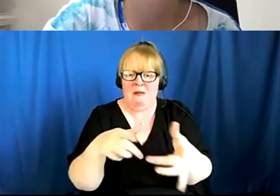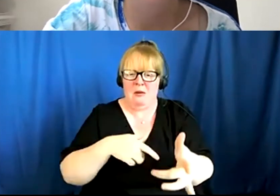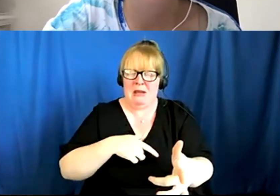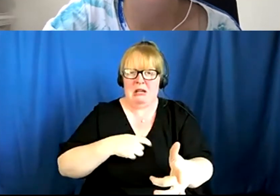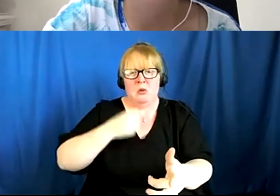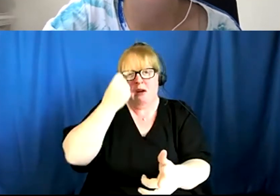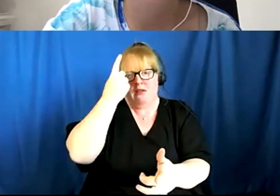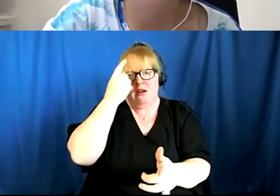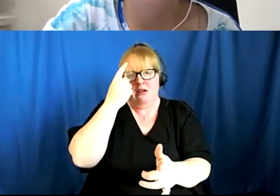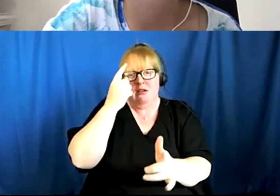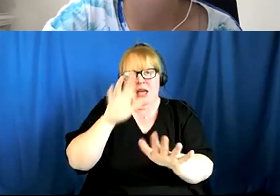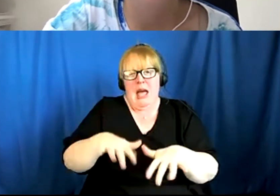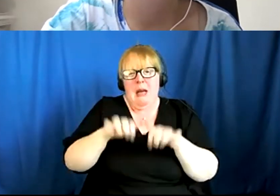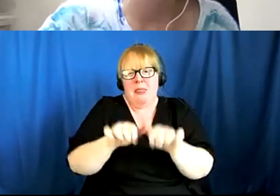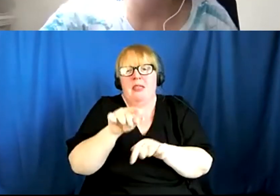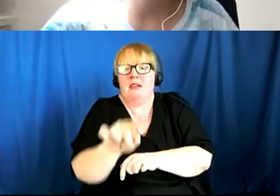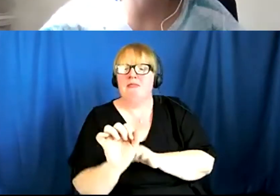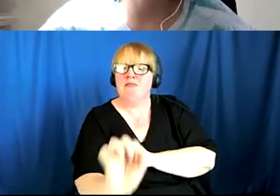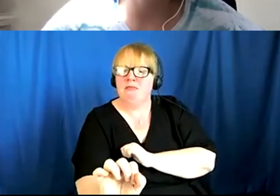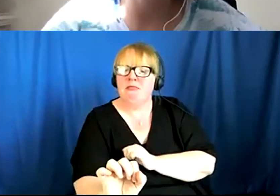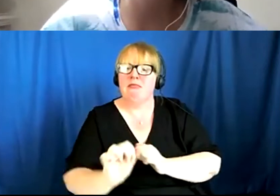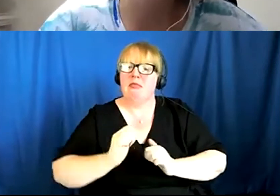And, for me, role play is a very effective way of doing that.